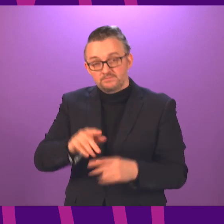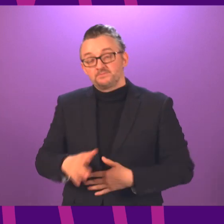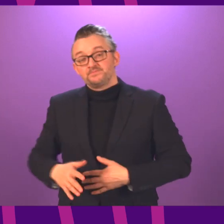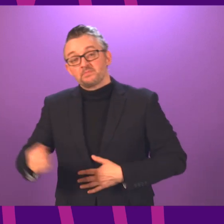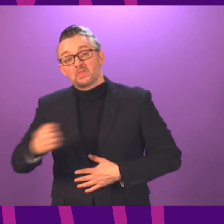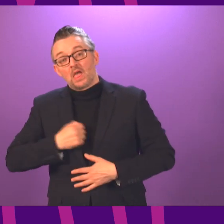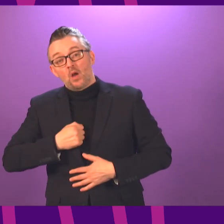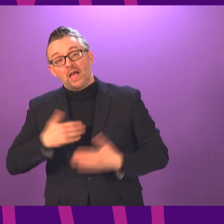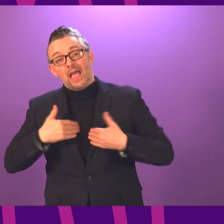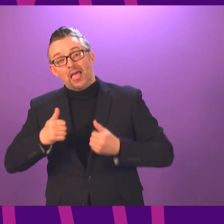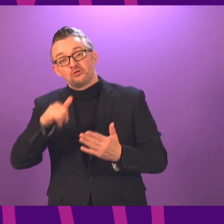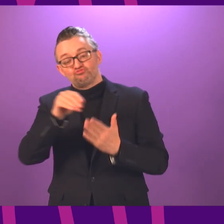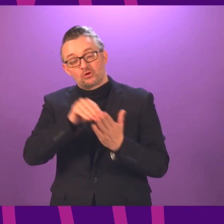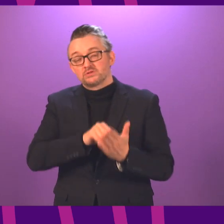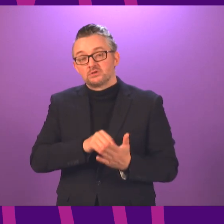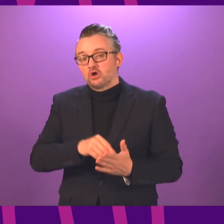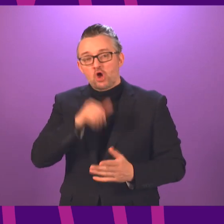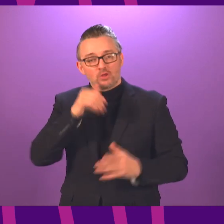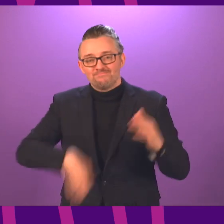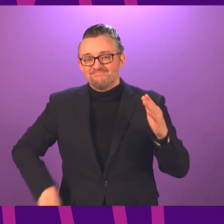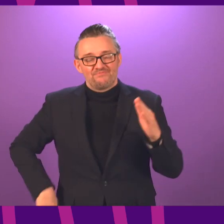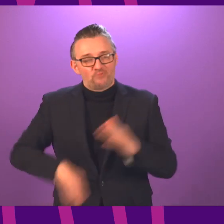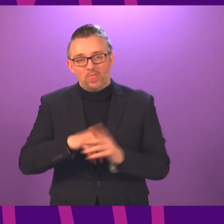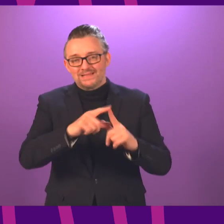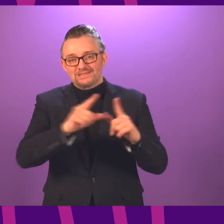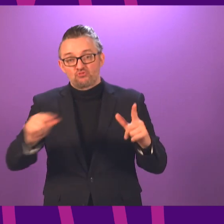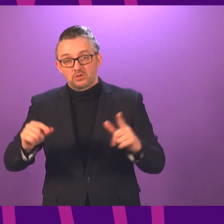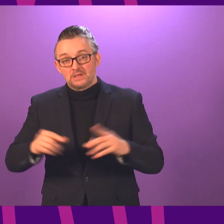as digitised as we would like them to be, and we hear stories of people receiving vaccines